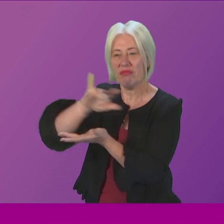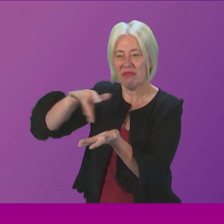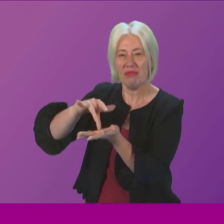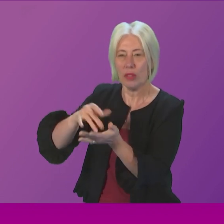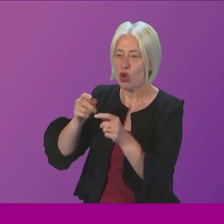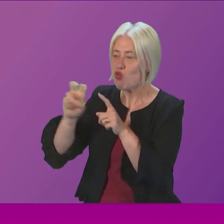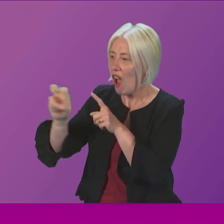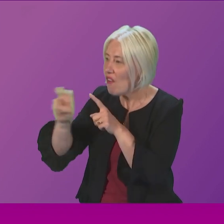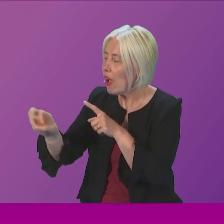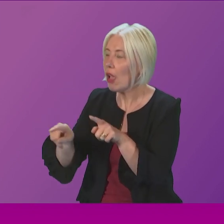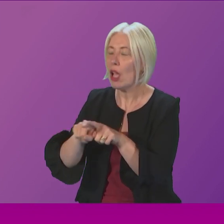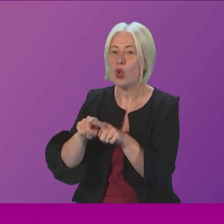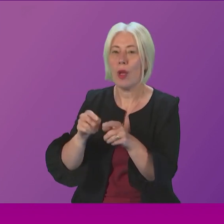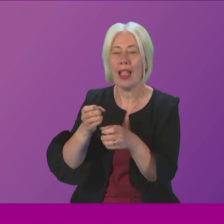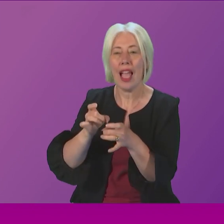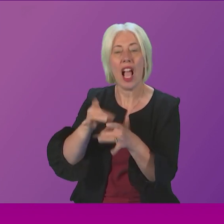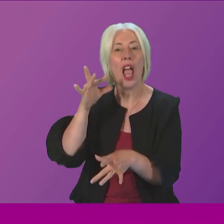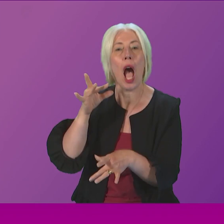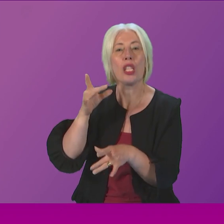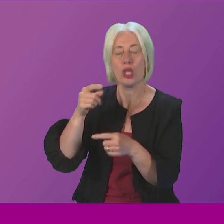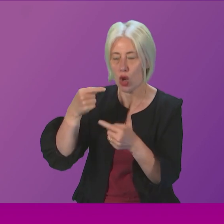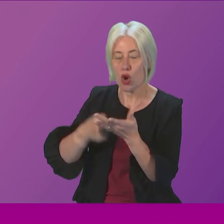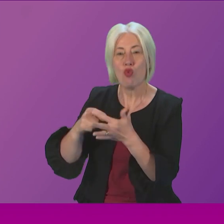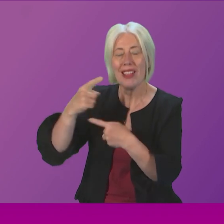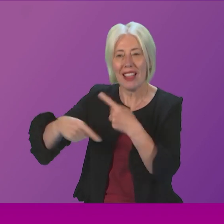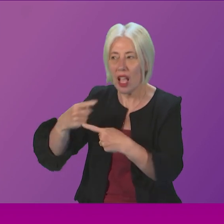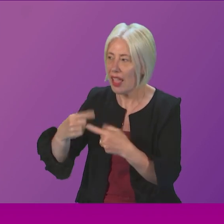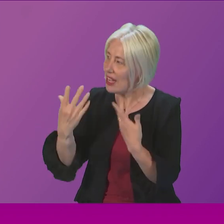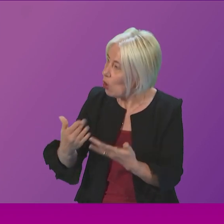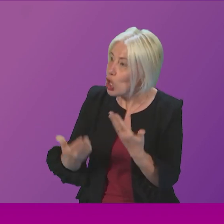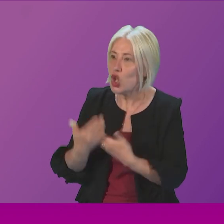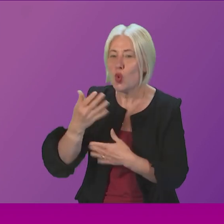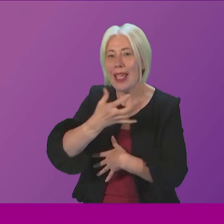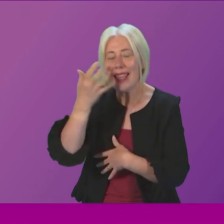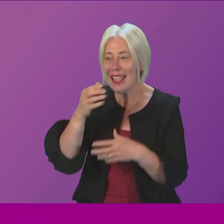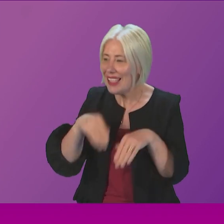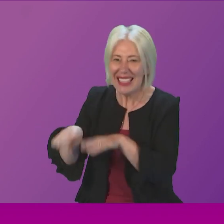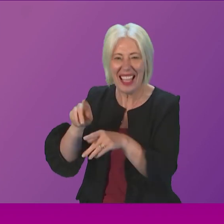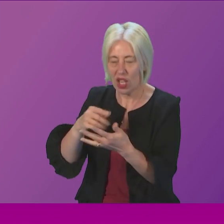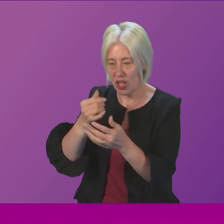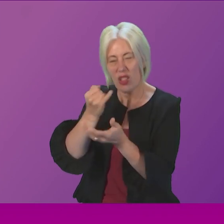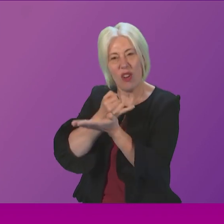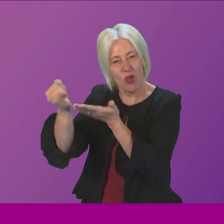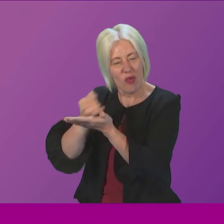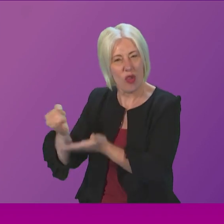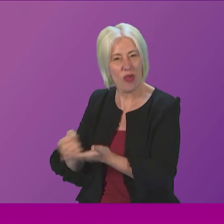recycling and they now oppose new heating standards. The Scottish Conservatives should get off the fringes.